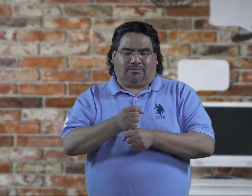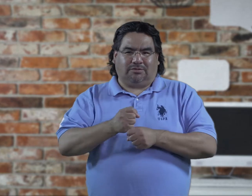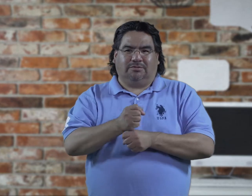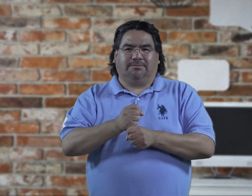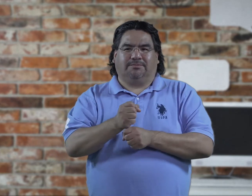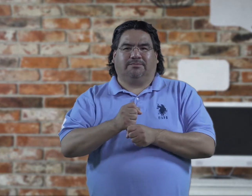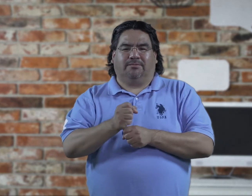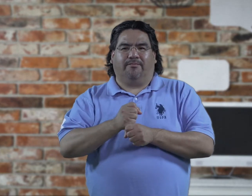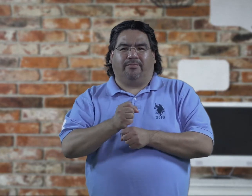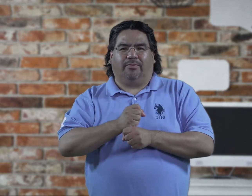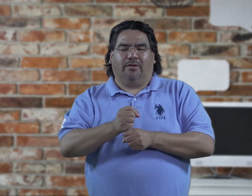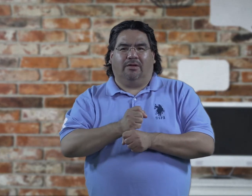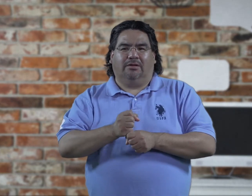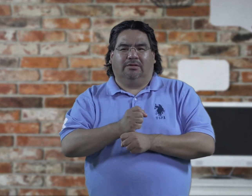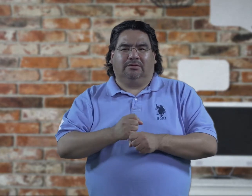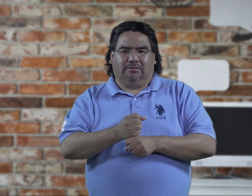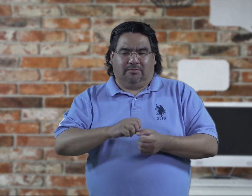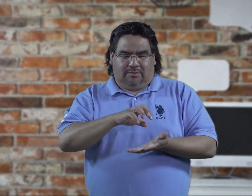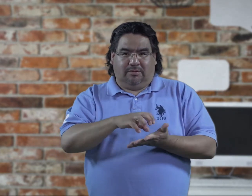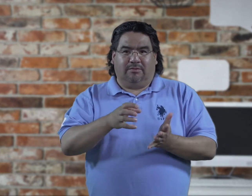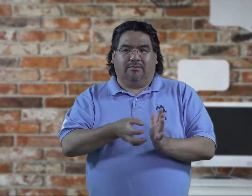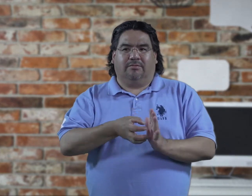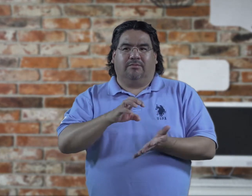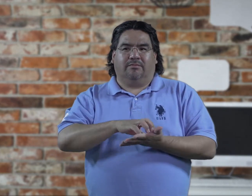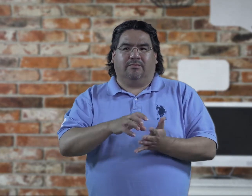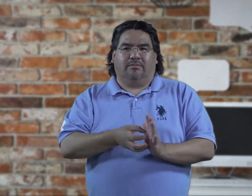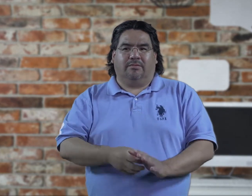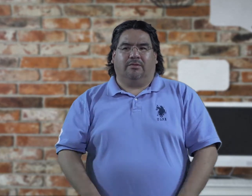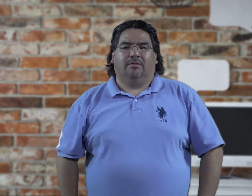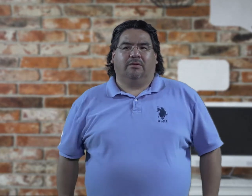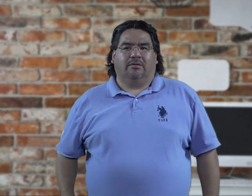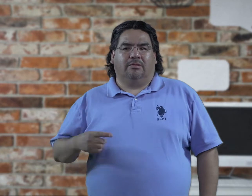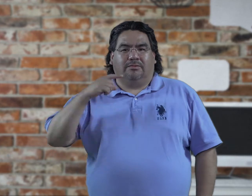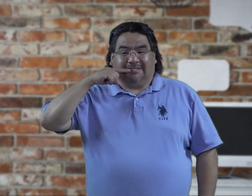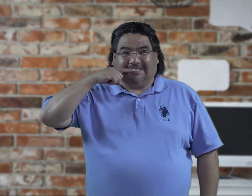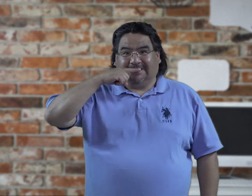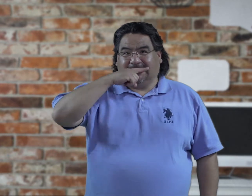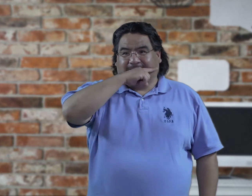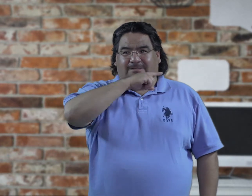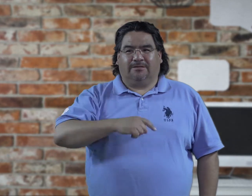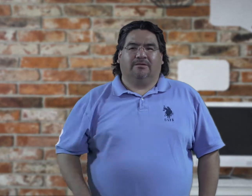Coffee Cookie Corn